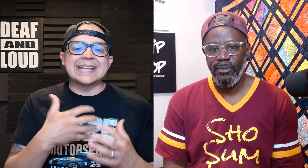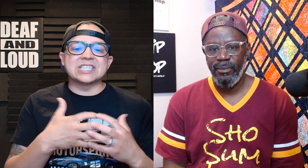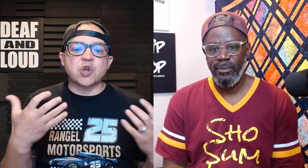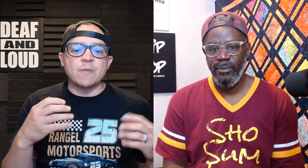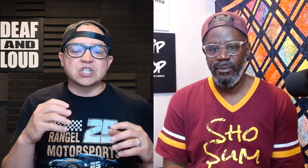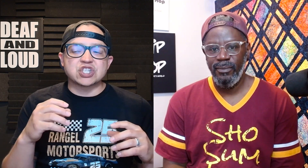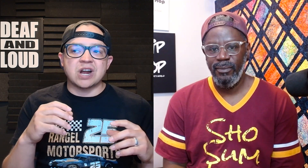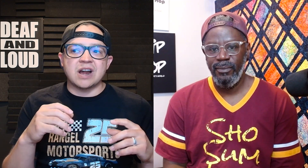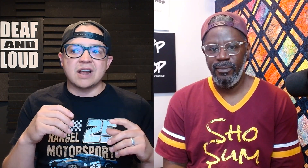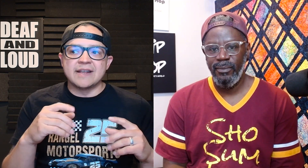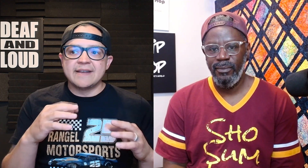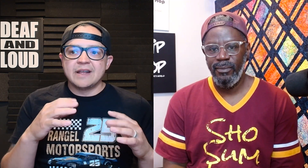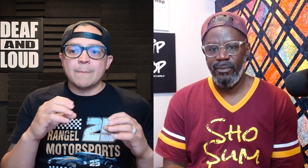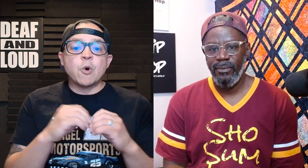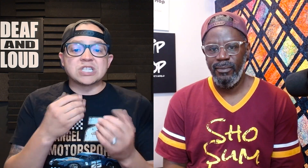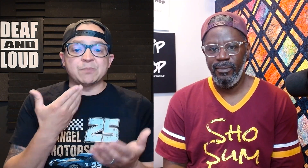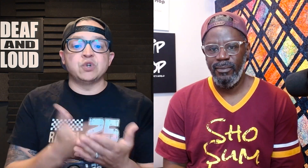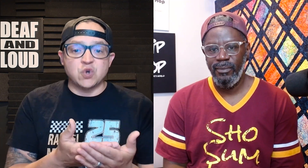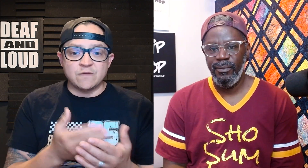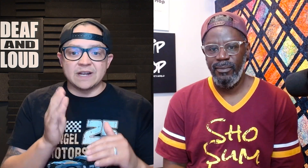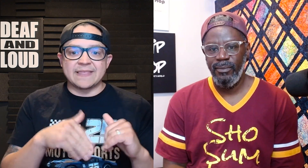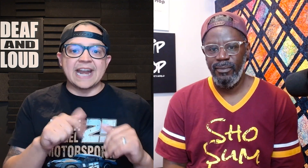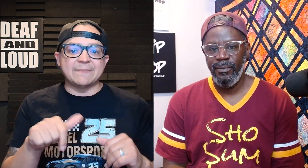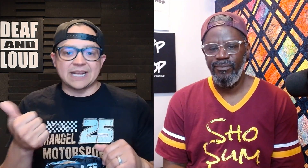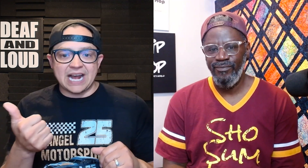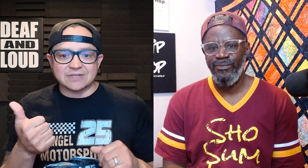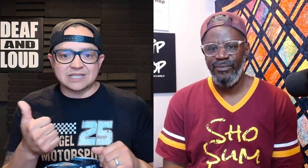I had so much more to prove than anybody else.